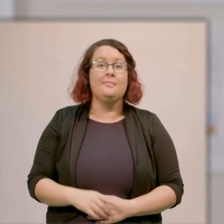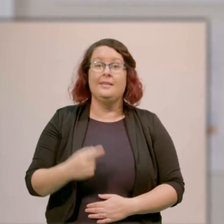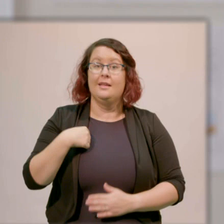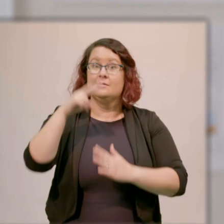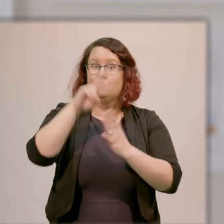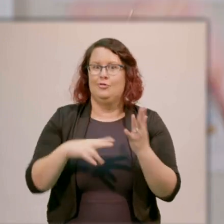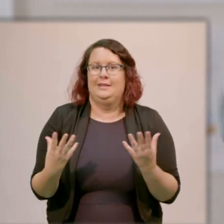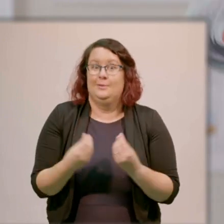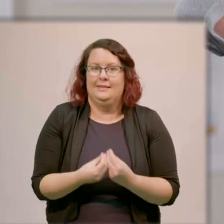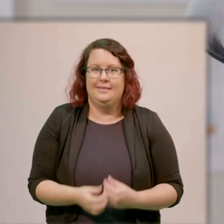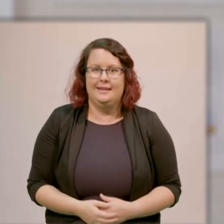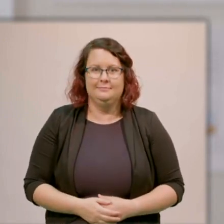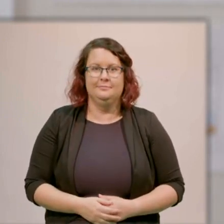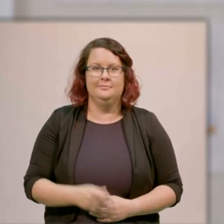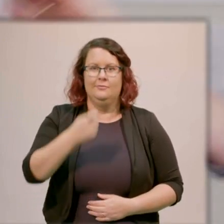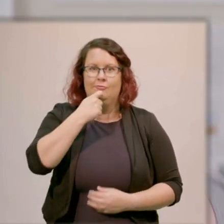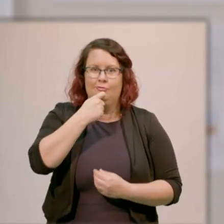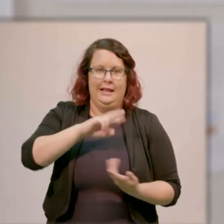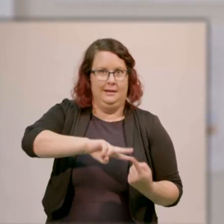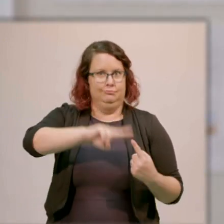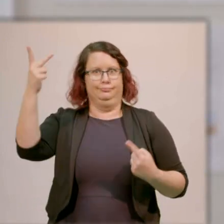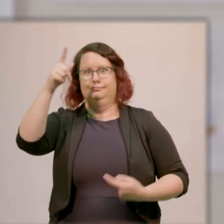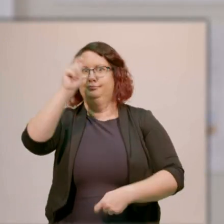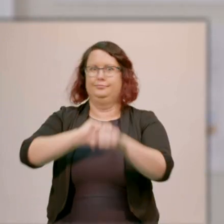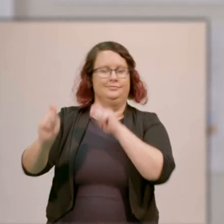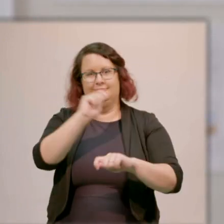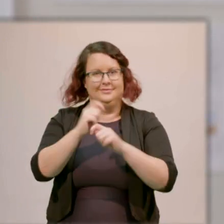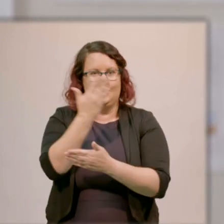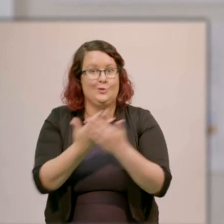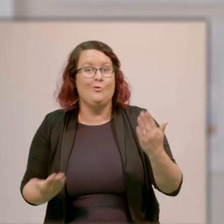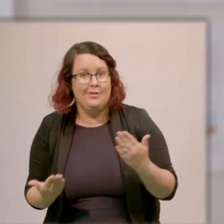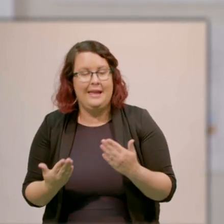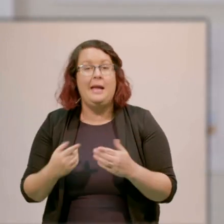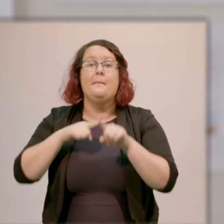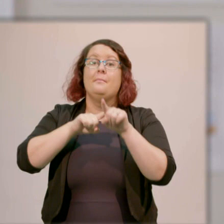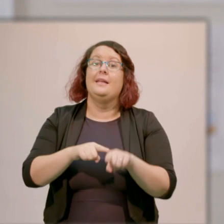This is an upside-down, roundabout story, based on the fairytale 'Cinderella'.